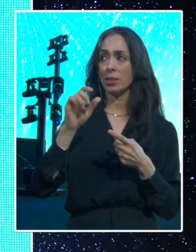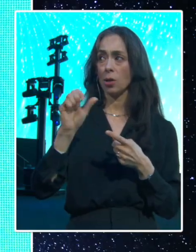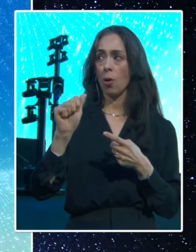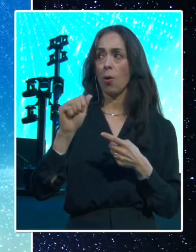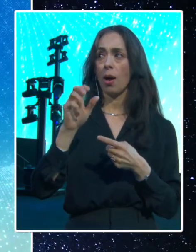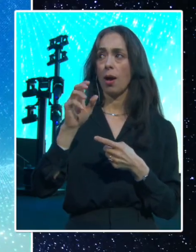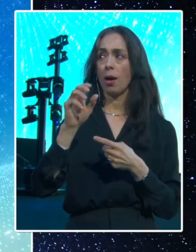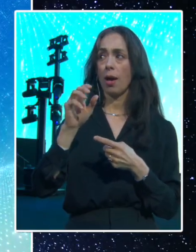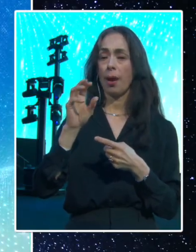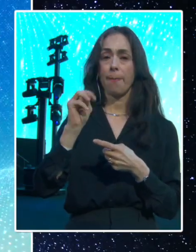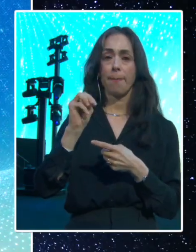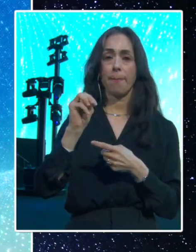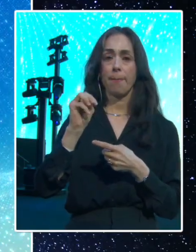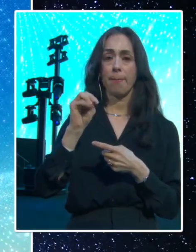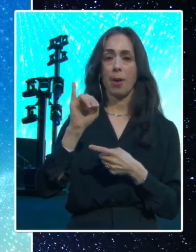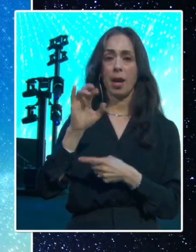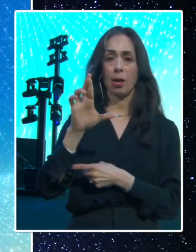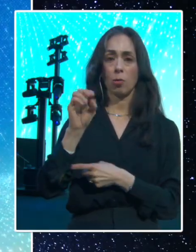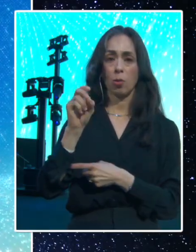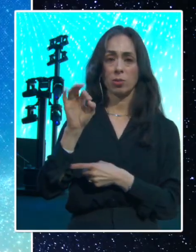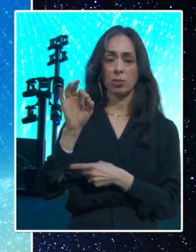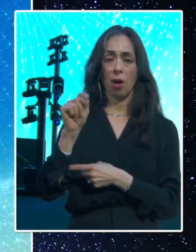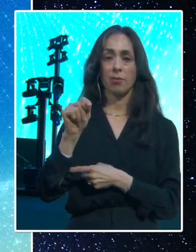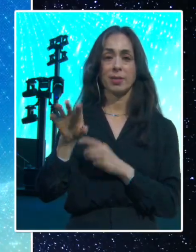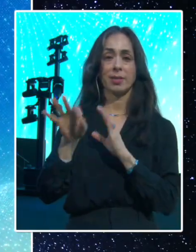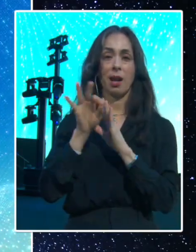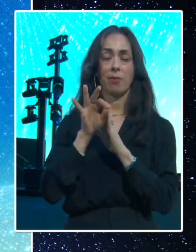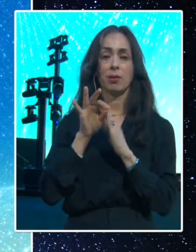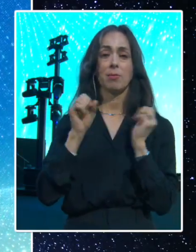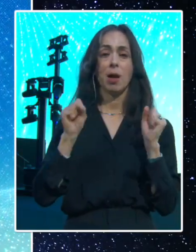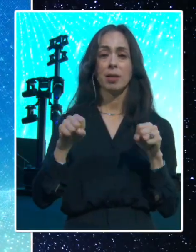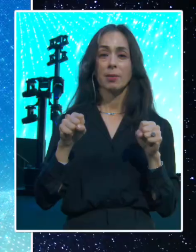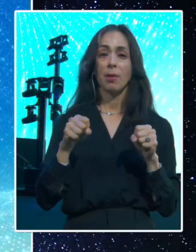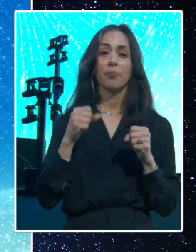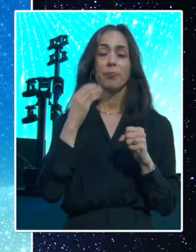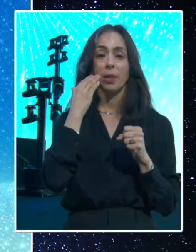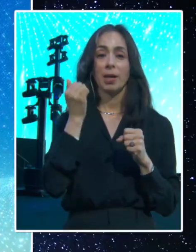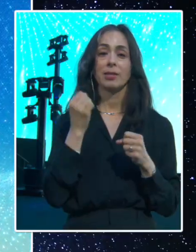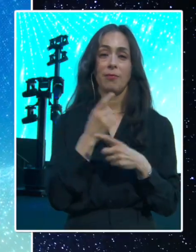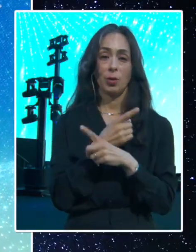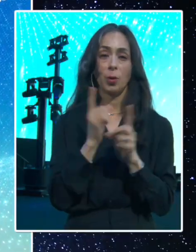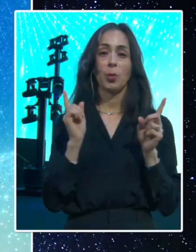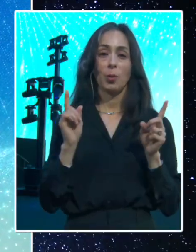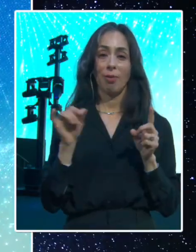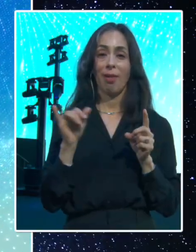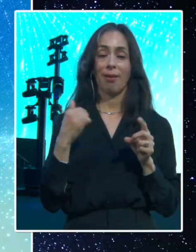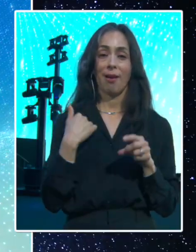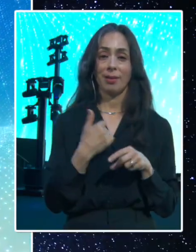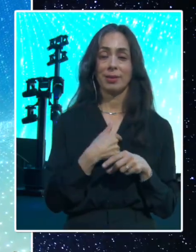and our Emerald sponsor, Microsoft. Discoveries made possible because of you,